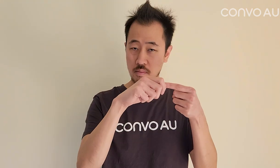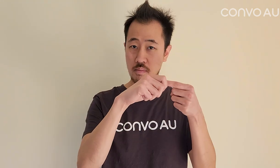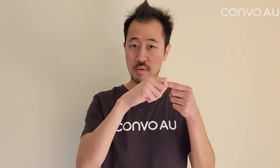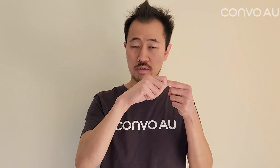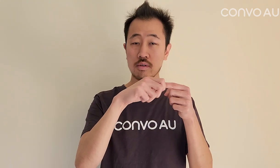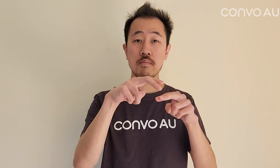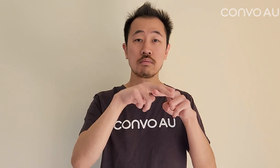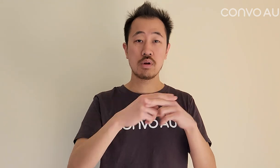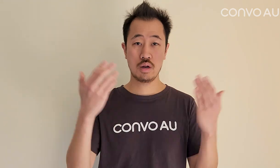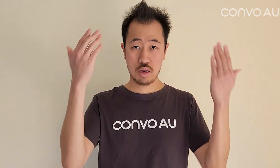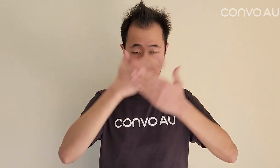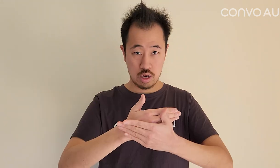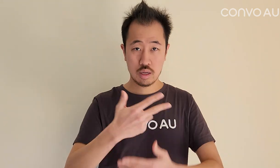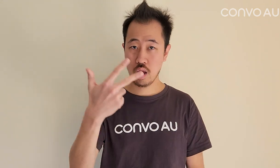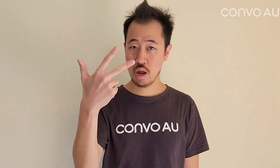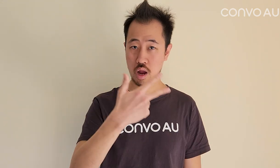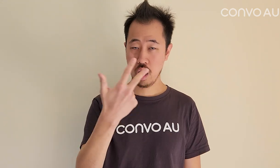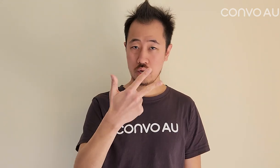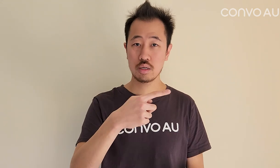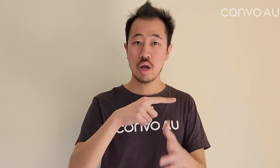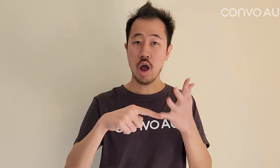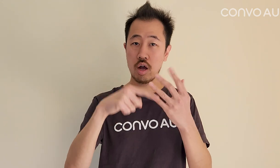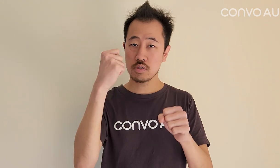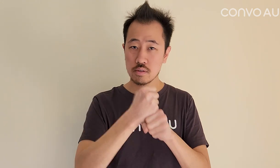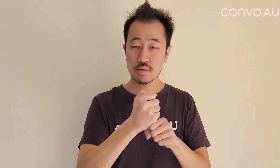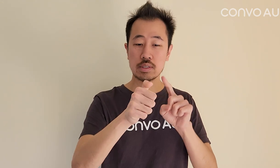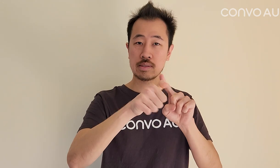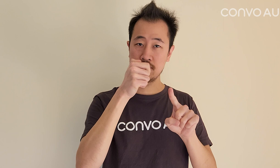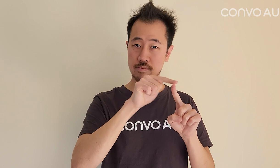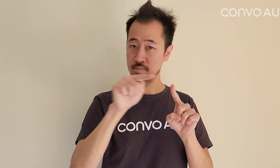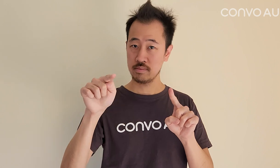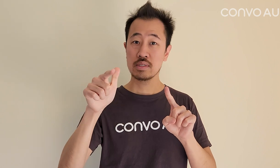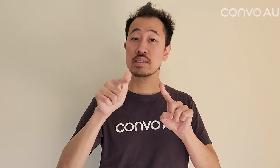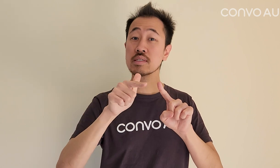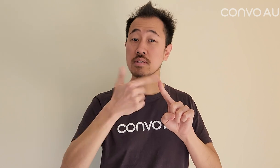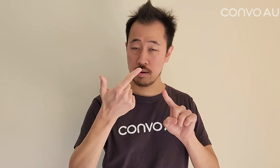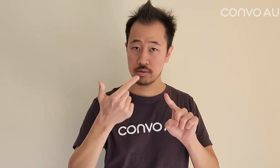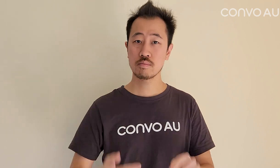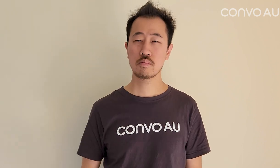Friday night on the 18th August. 6pm to 7pm AEST.